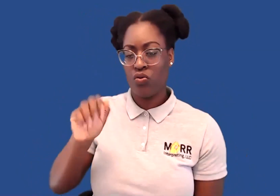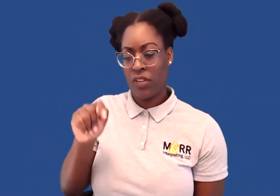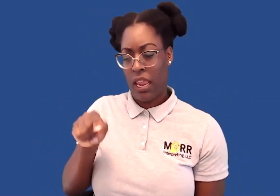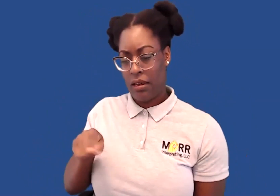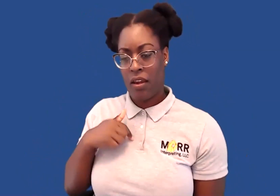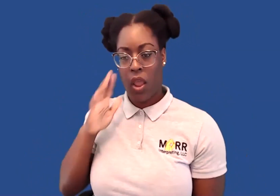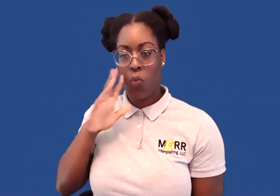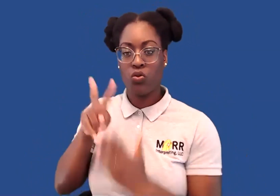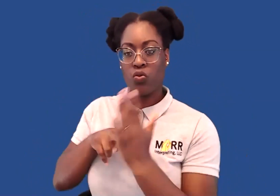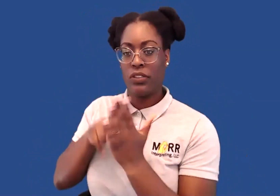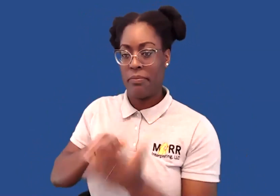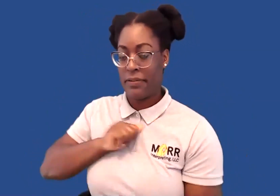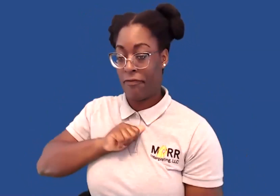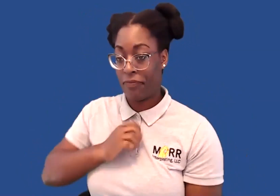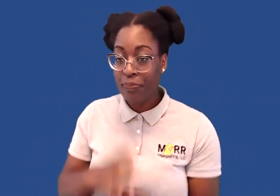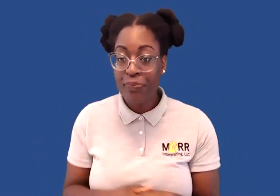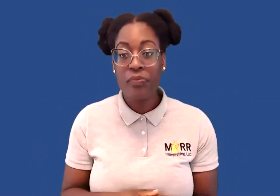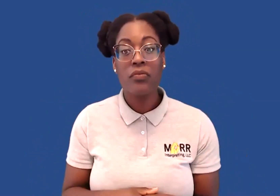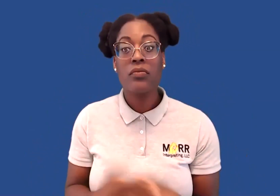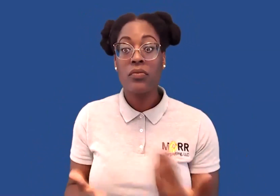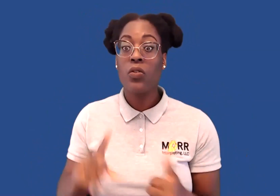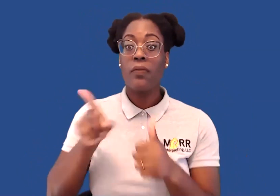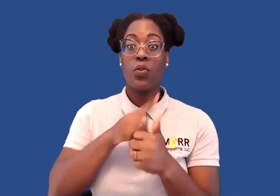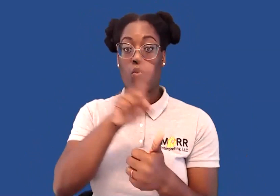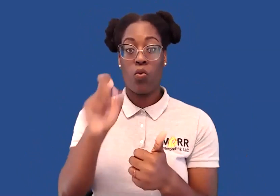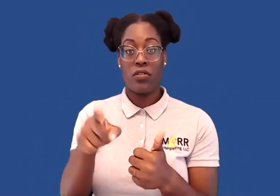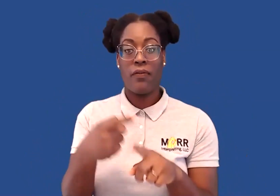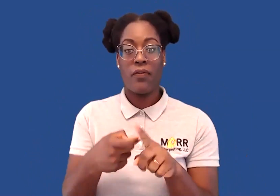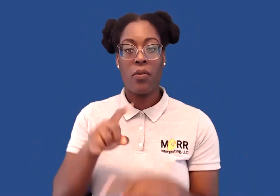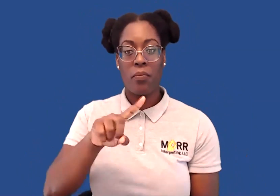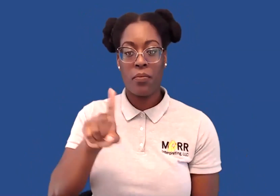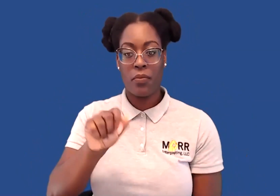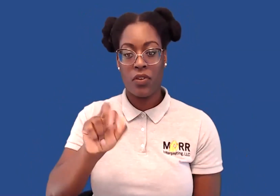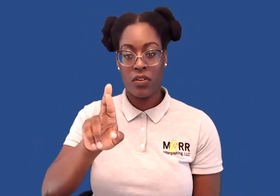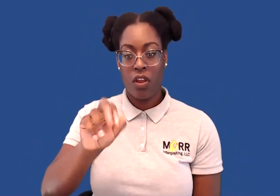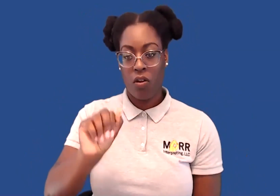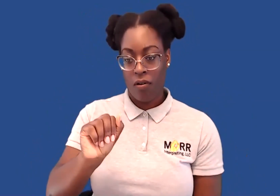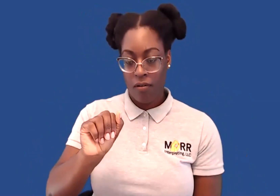[Elle] So the first question we had was from Zara, I believe, is the name.